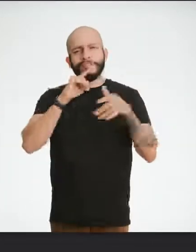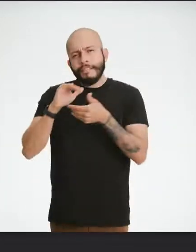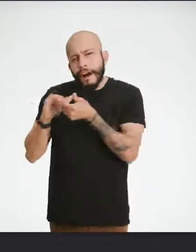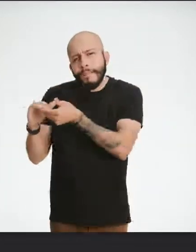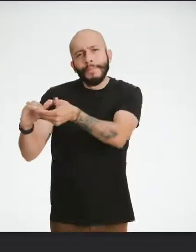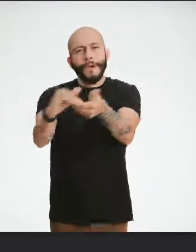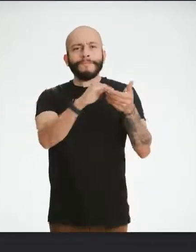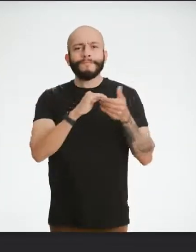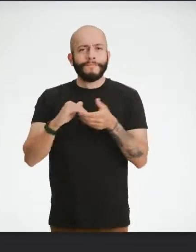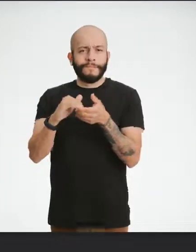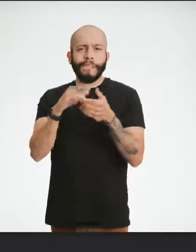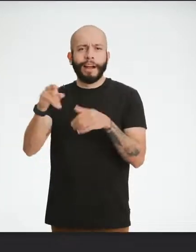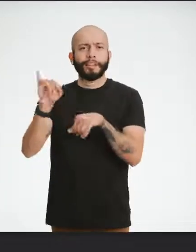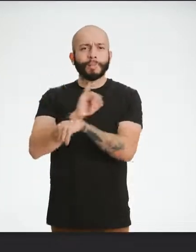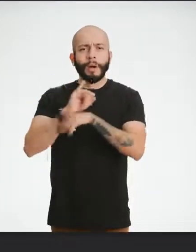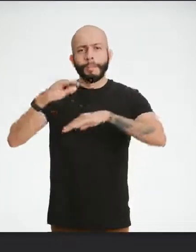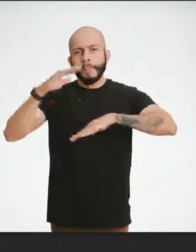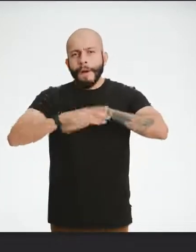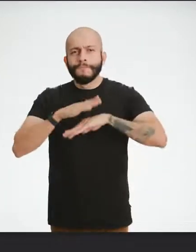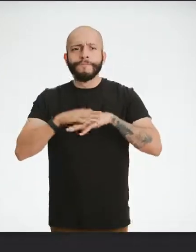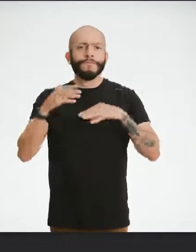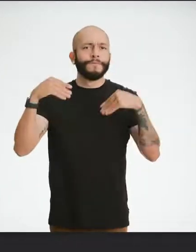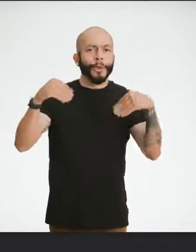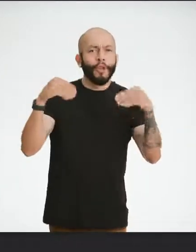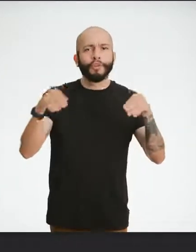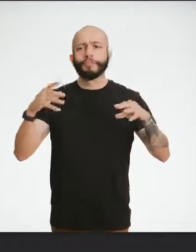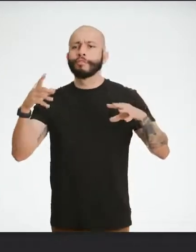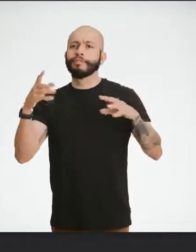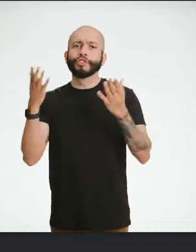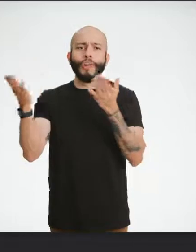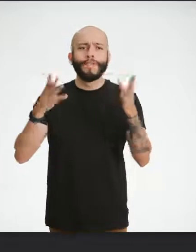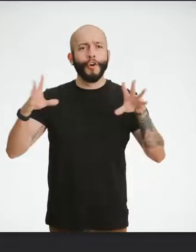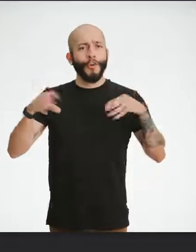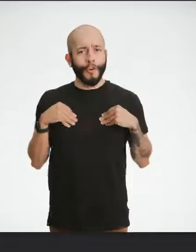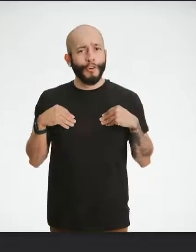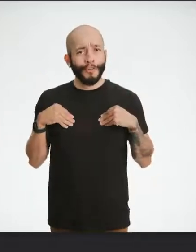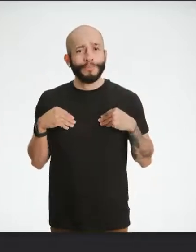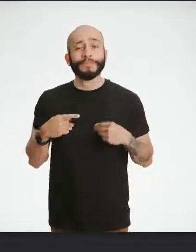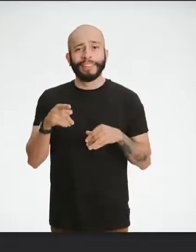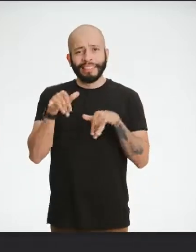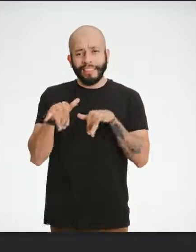effort across the industry from both platform vendors and service owners.